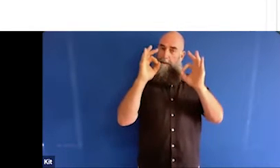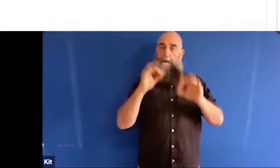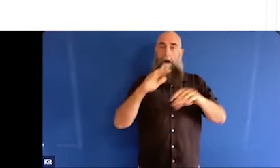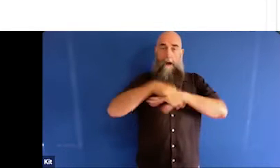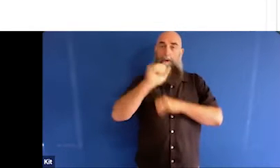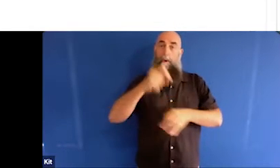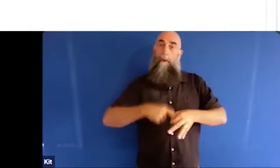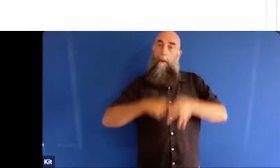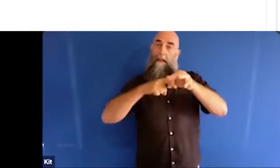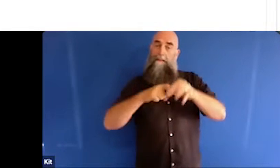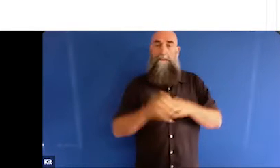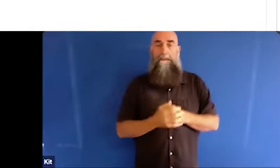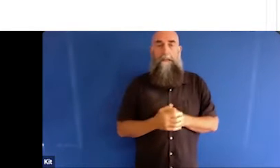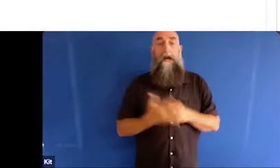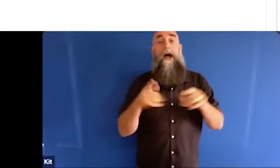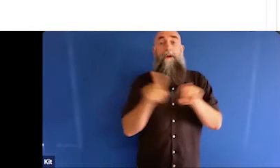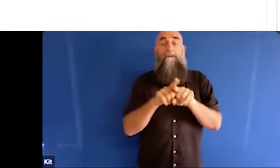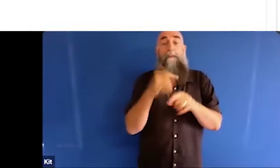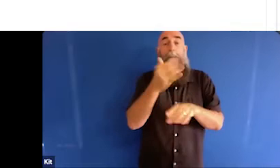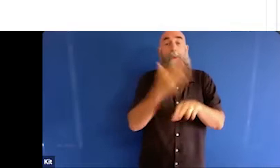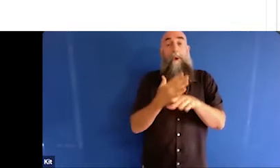a part for "if you're working with other artists or creatives", so that could be